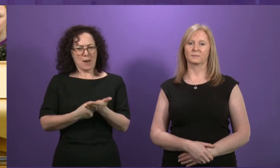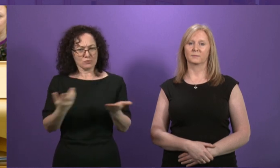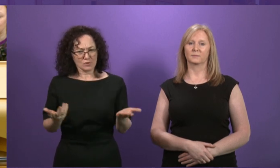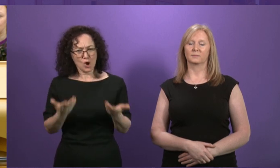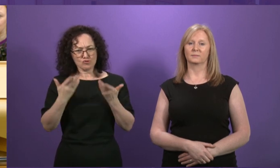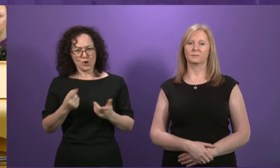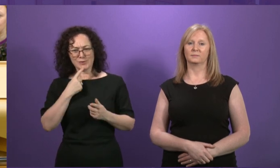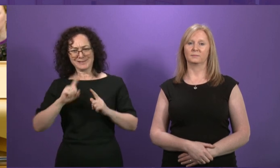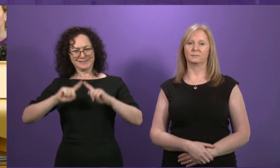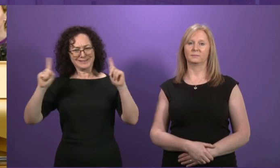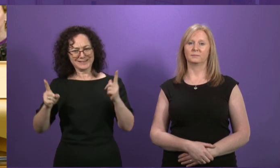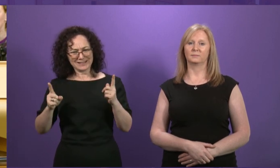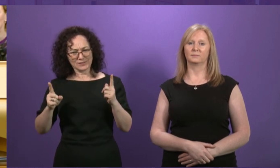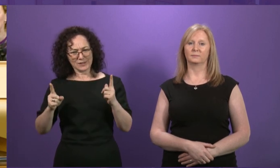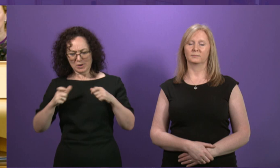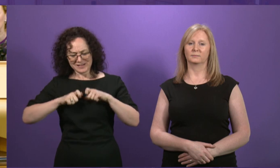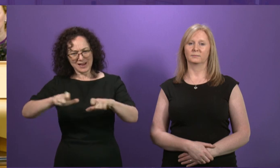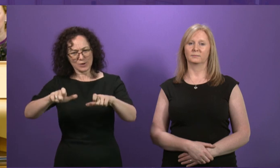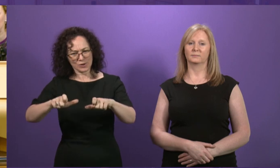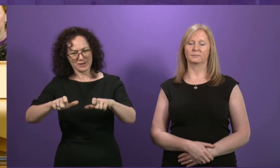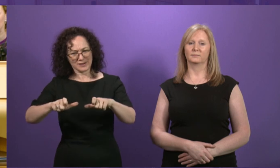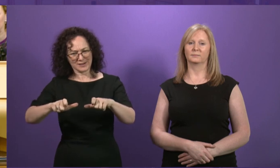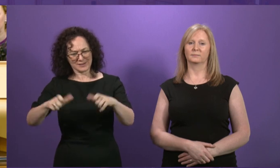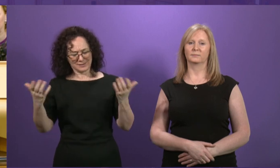that we cannot have our own currency either. Scotland must be the only country in the entire